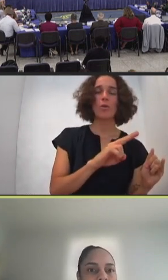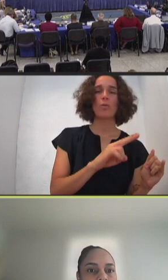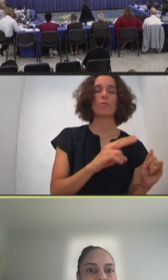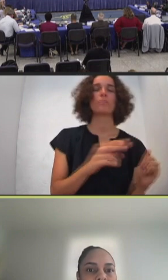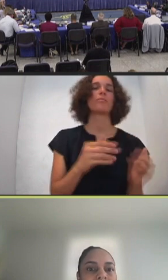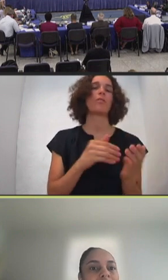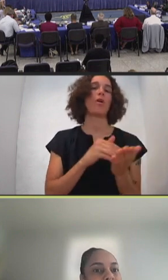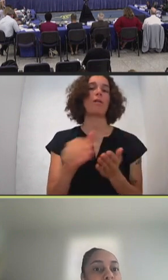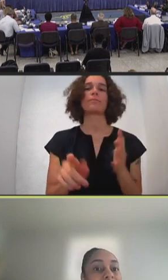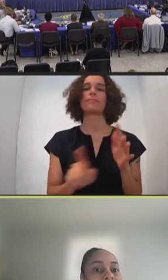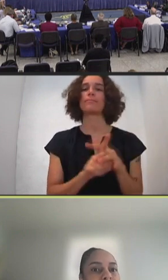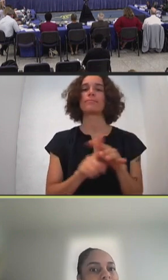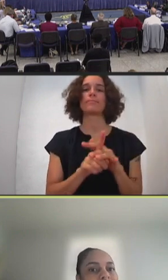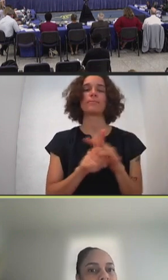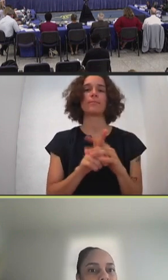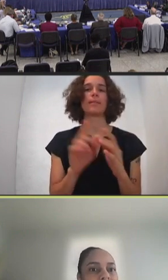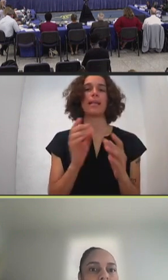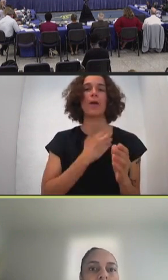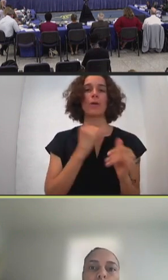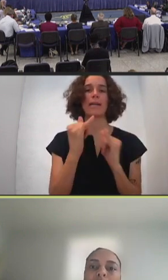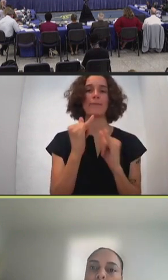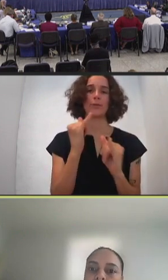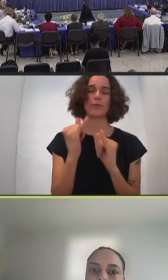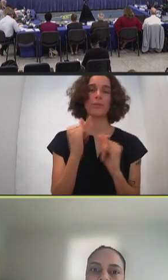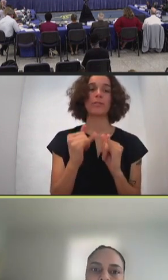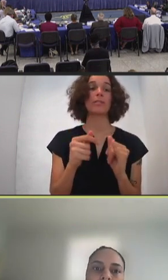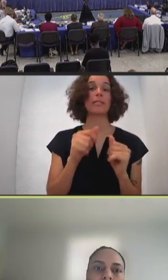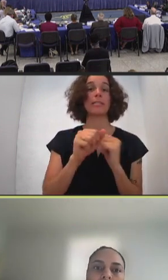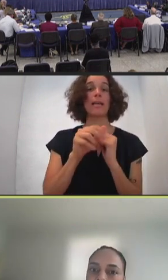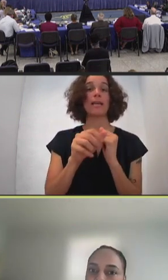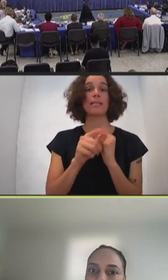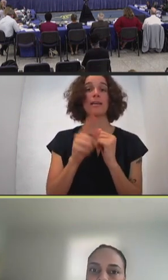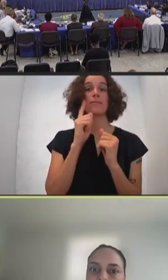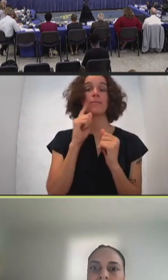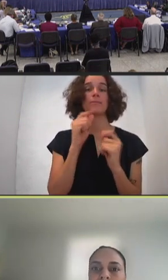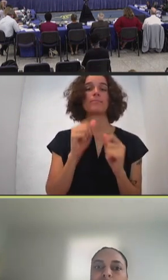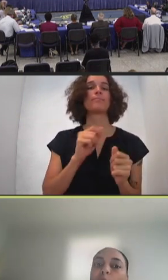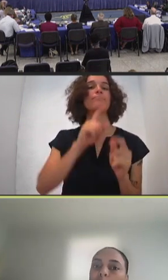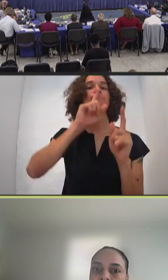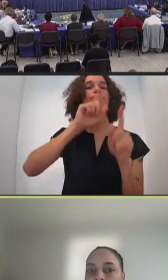designed in a way to address those head on, where the real estate of our other ads doesn't really